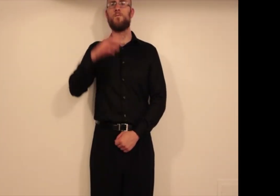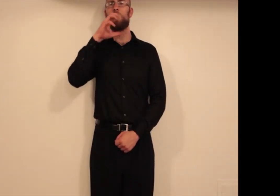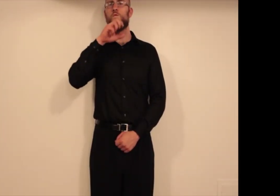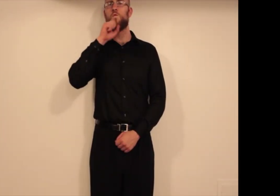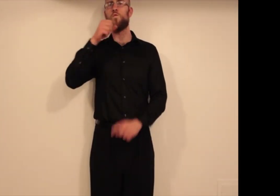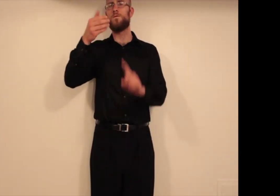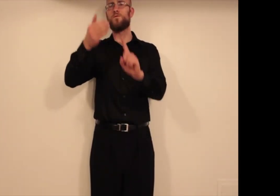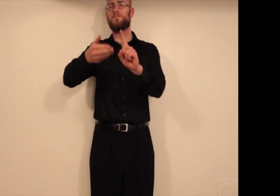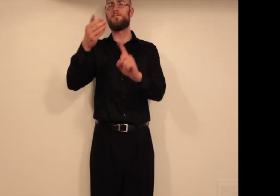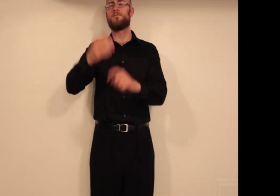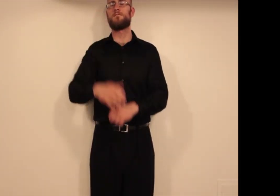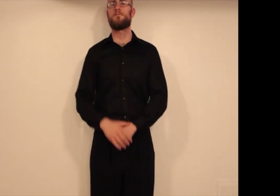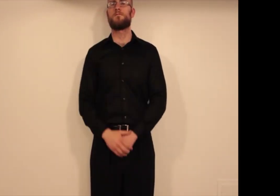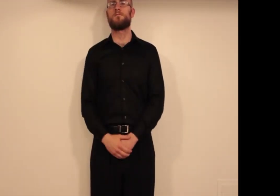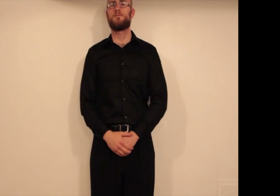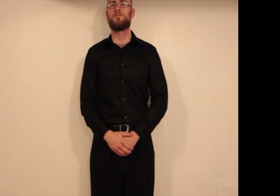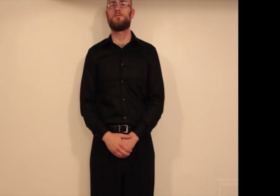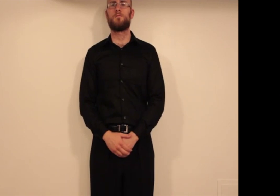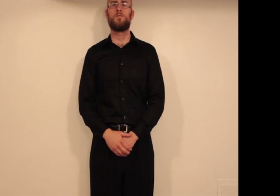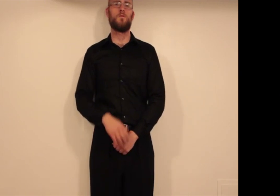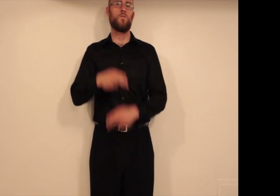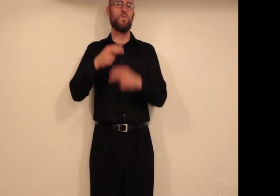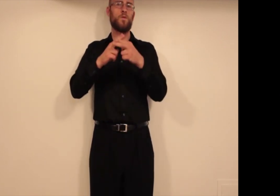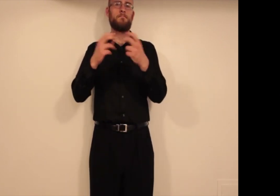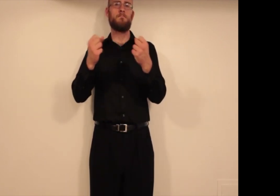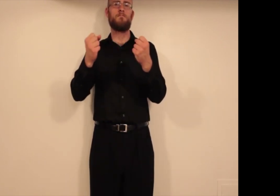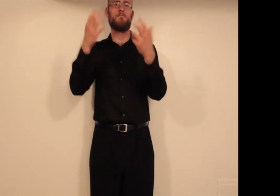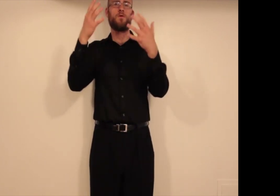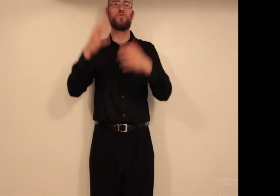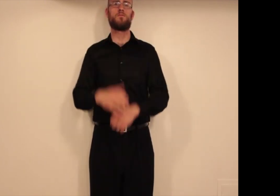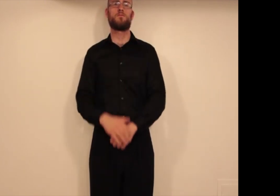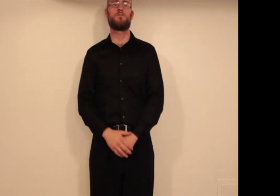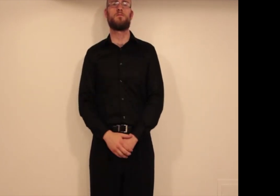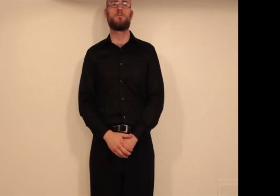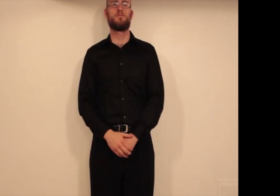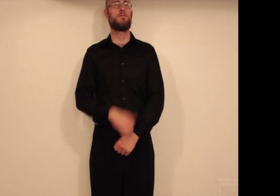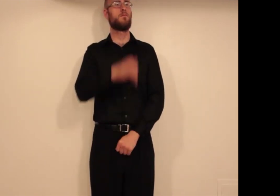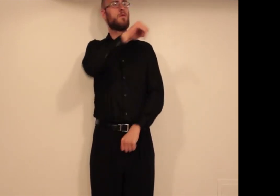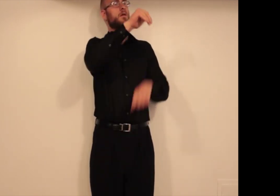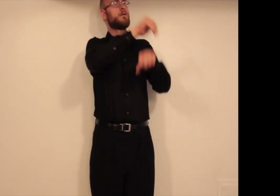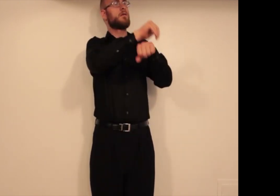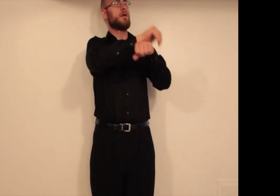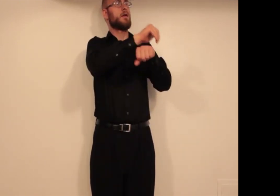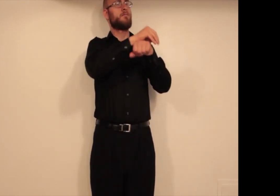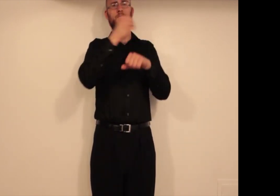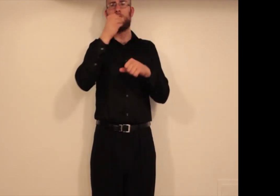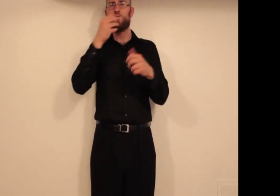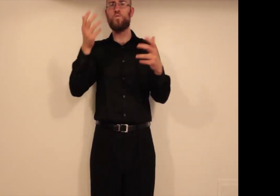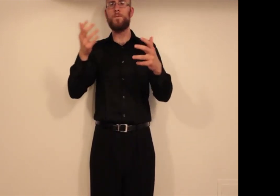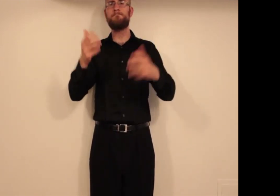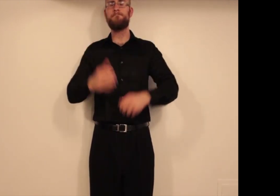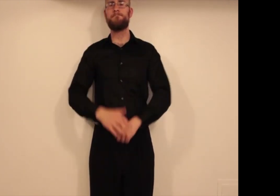Benjamin Polstra: How old are you? How much do you weigh? What did you eat that night?